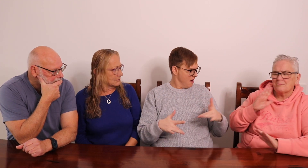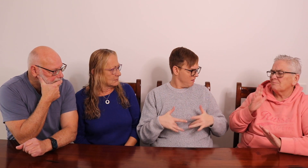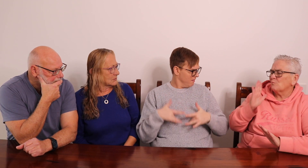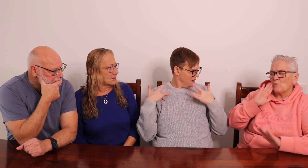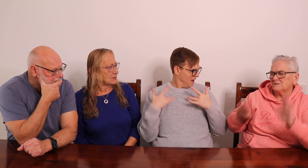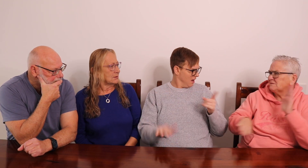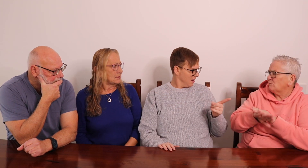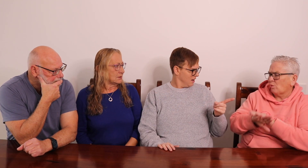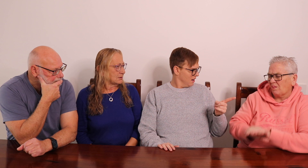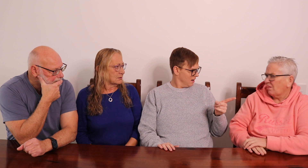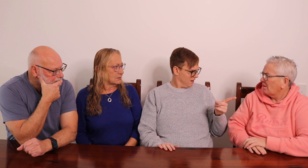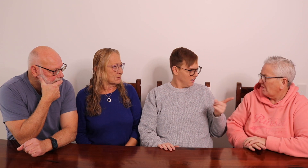A: Wonderful.